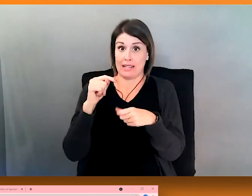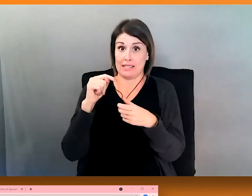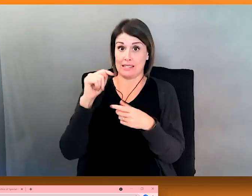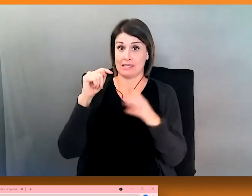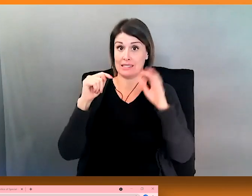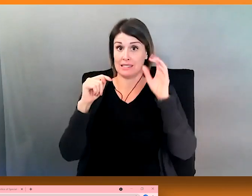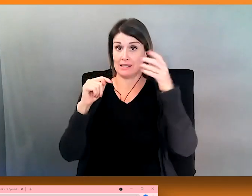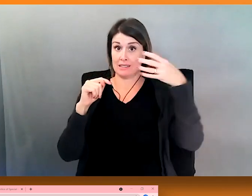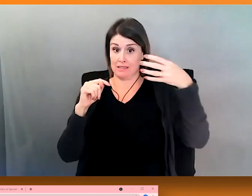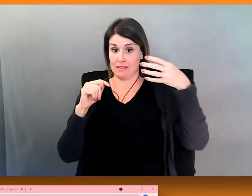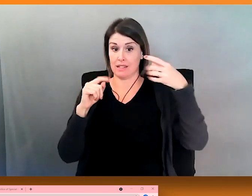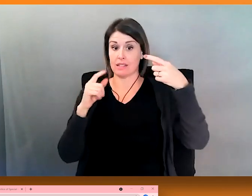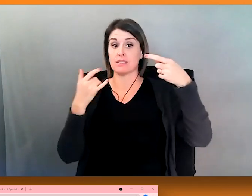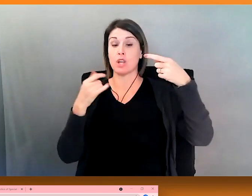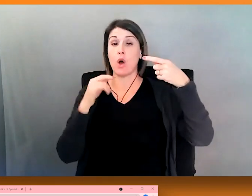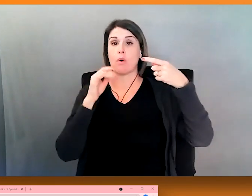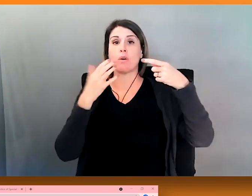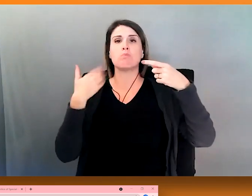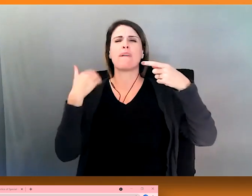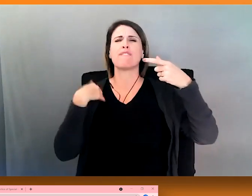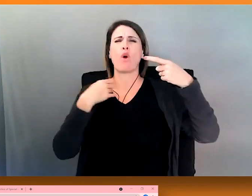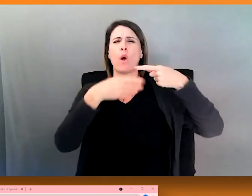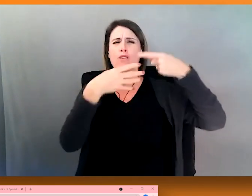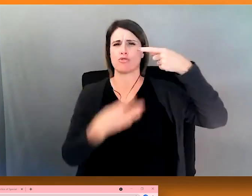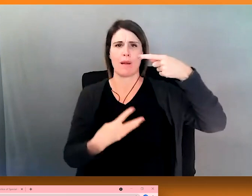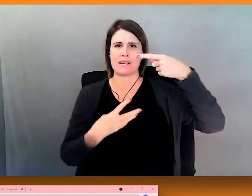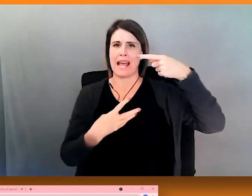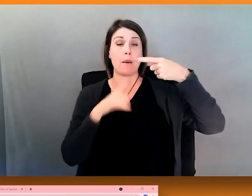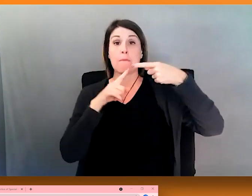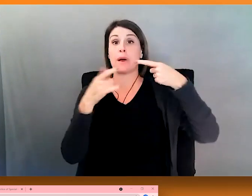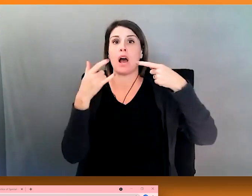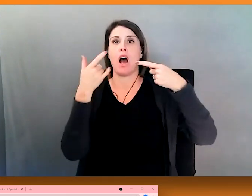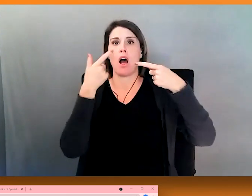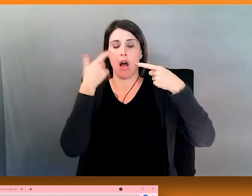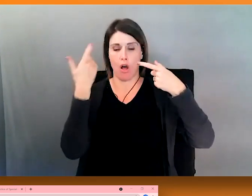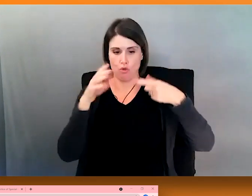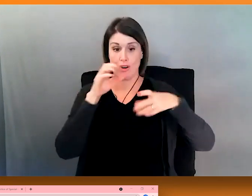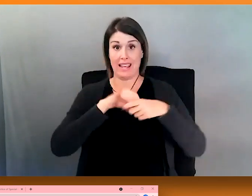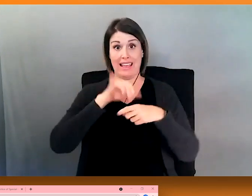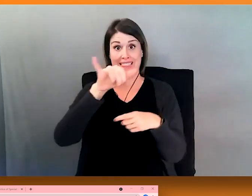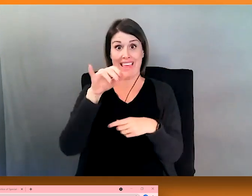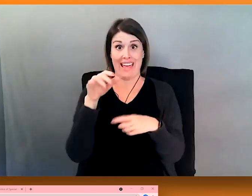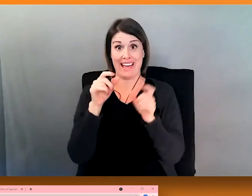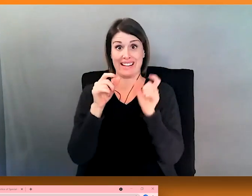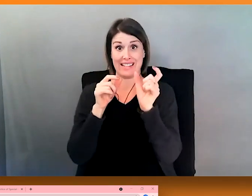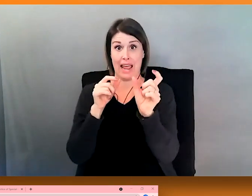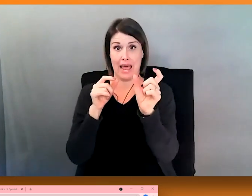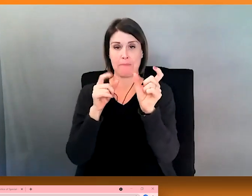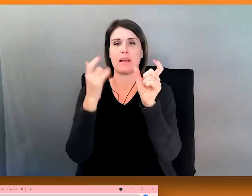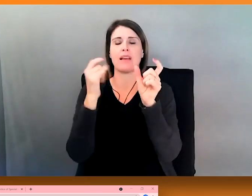the drop-down options are now listed on a second bar of tabs.